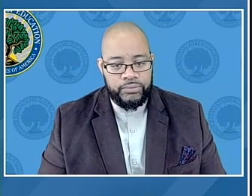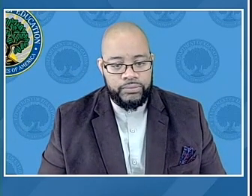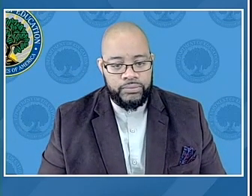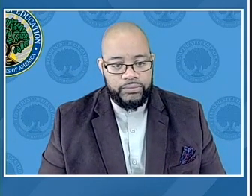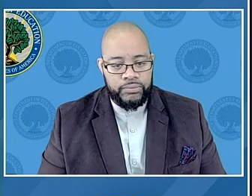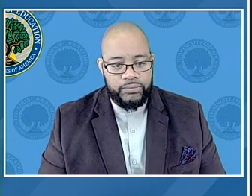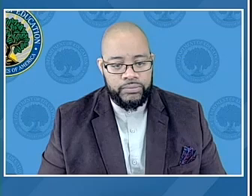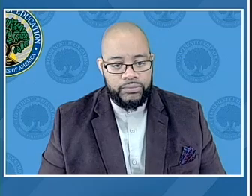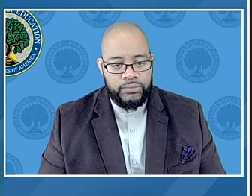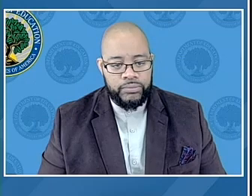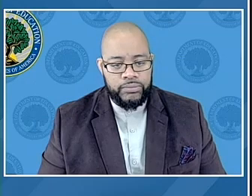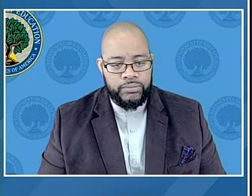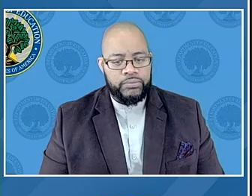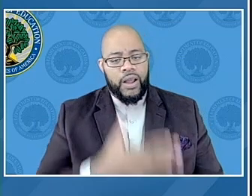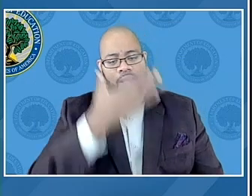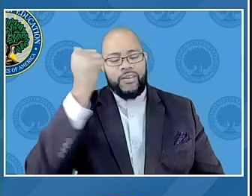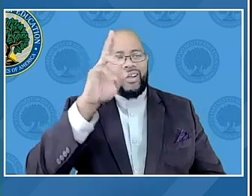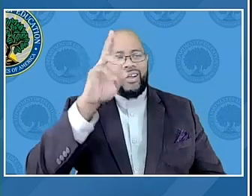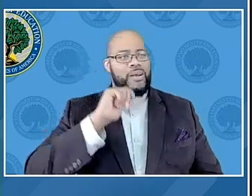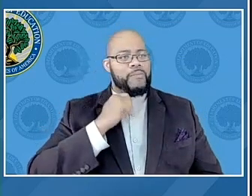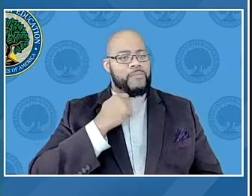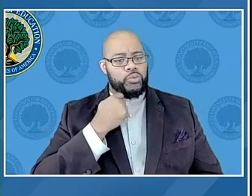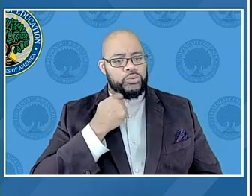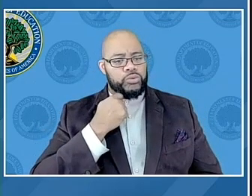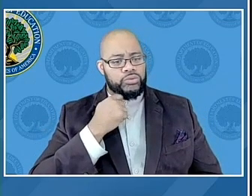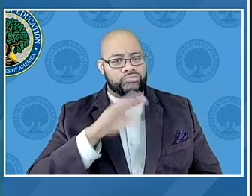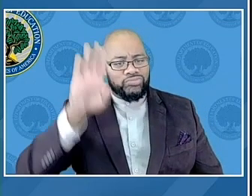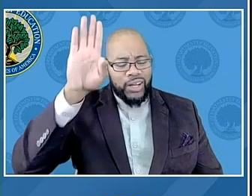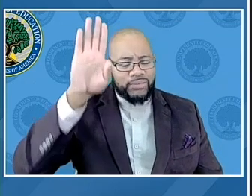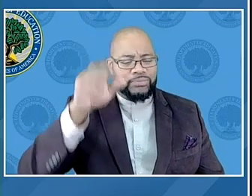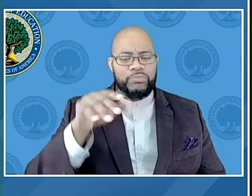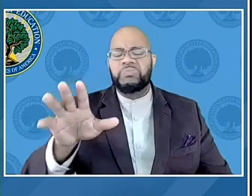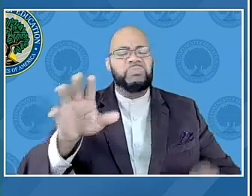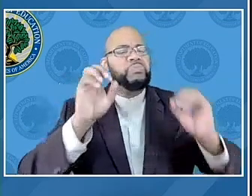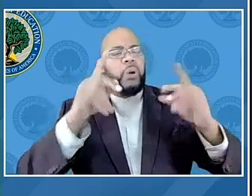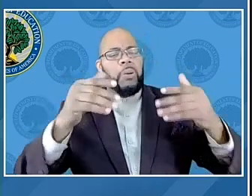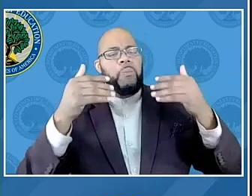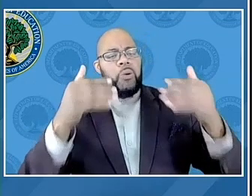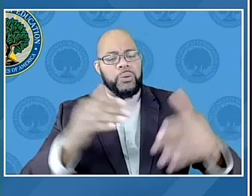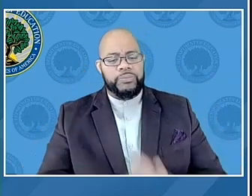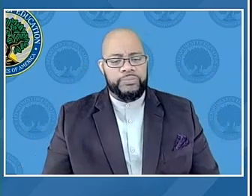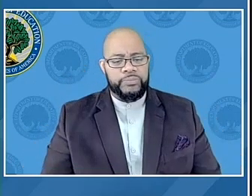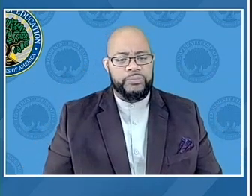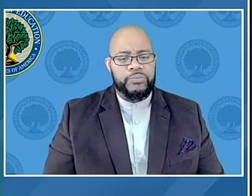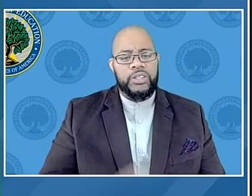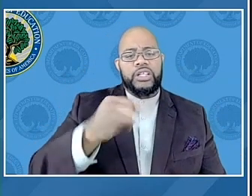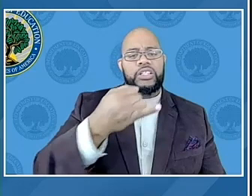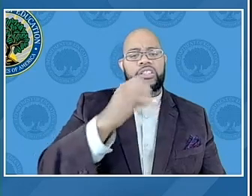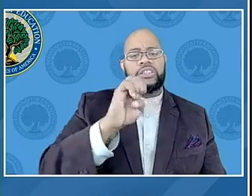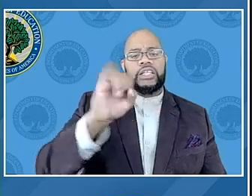I forgot to unraise my hand. Okay. Alright. Jessica Ranucci, you are up